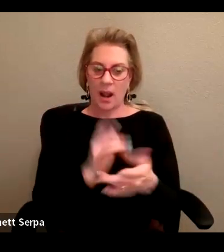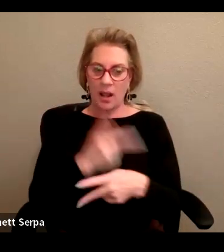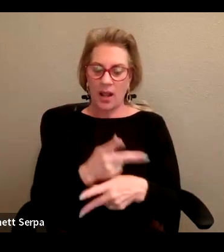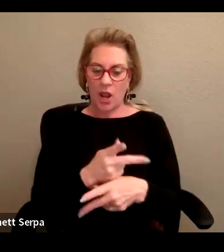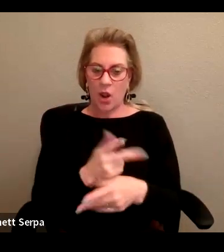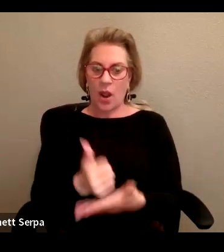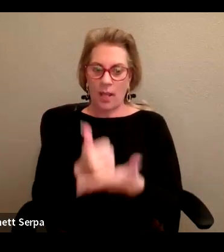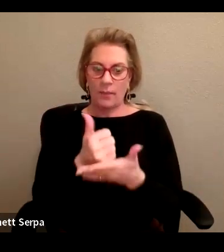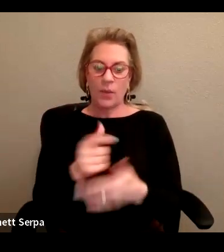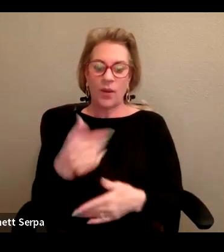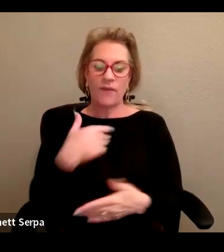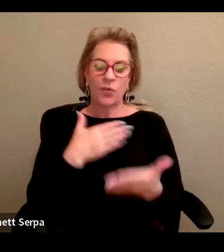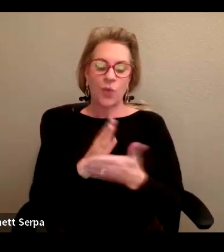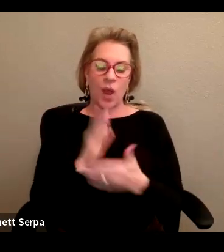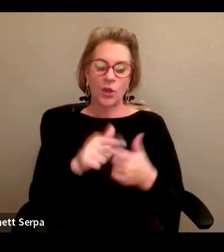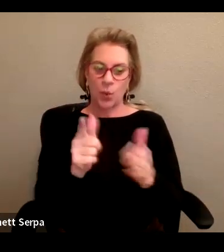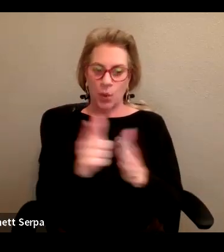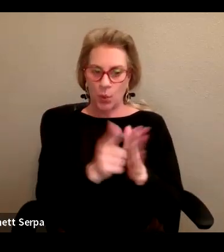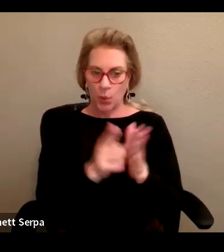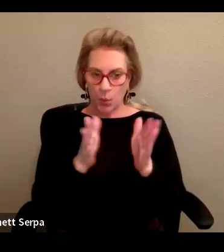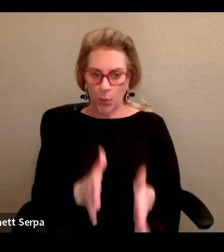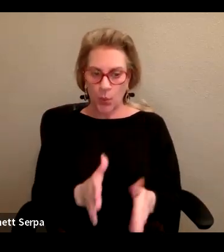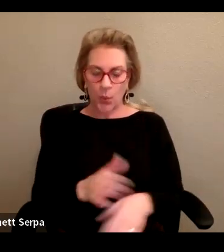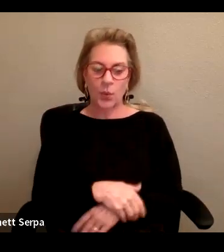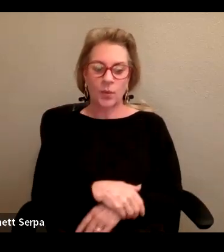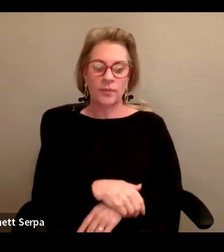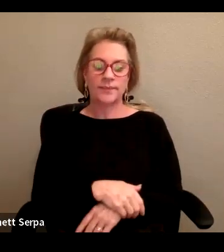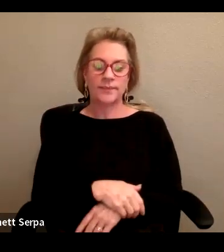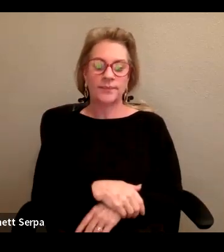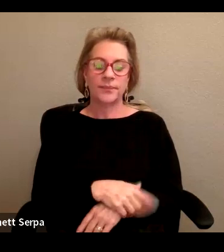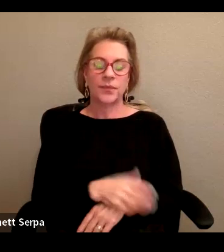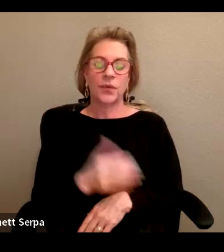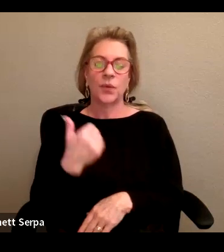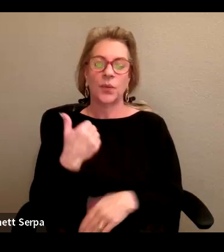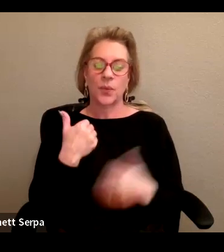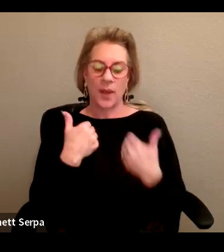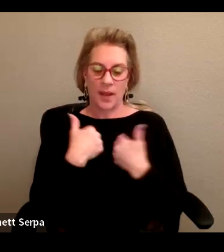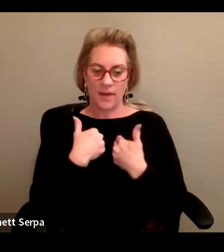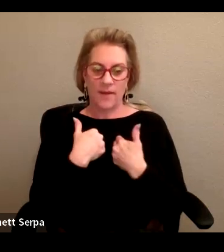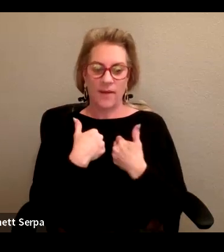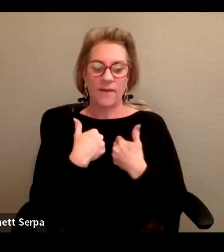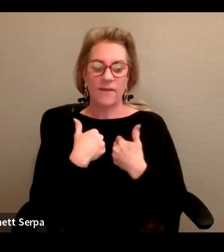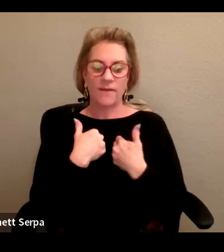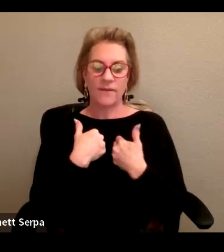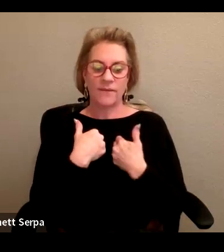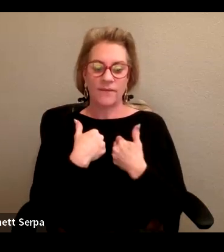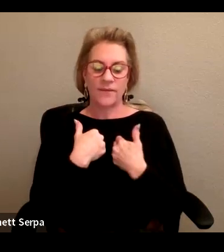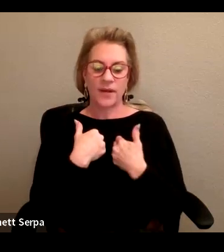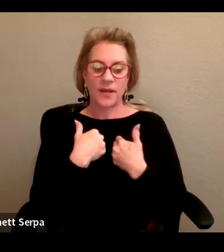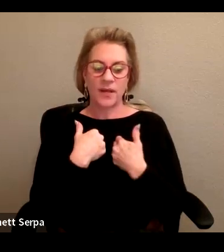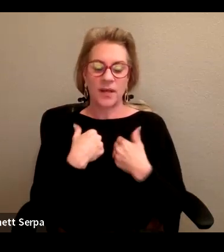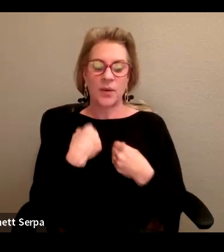the right to an attorney you have um the know your rights also provide an overview of state